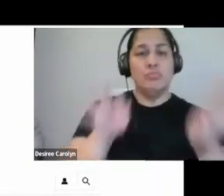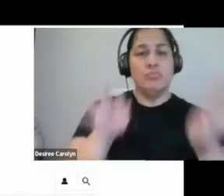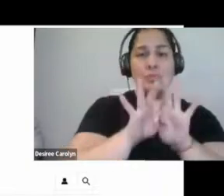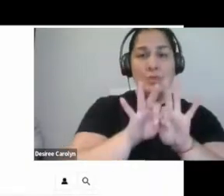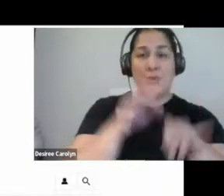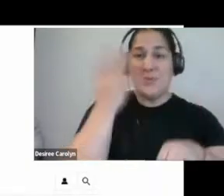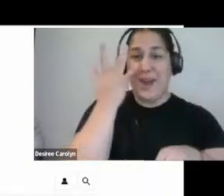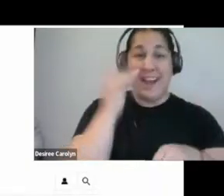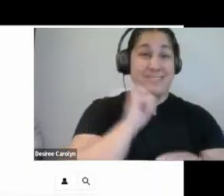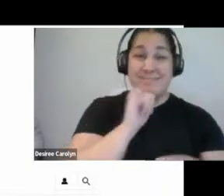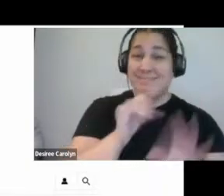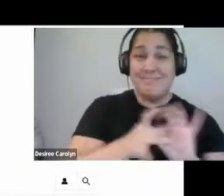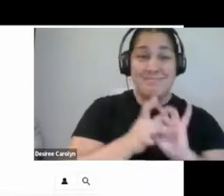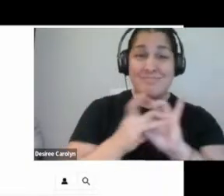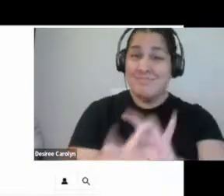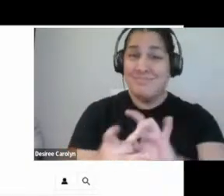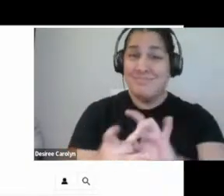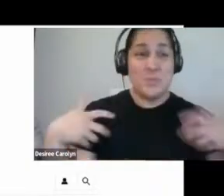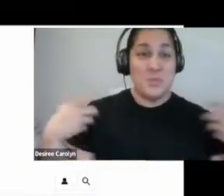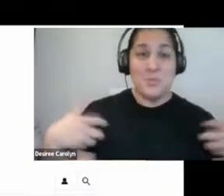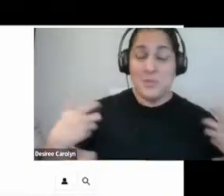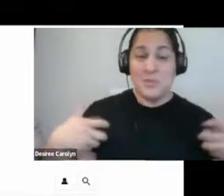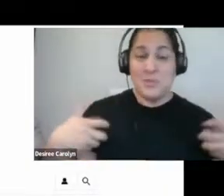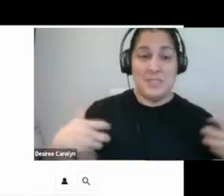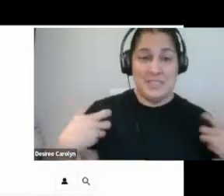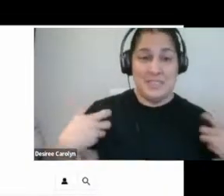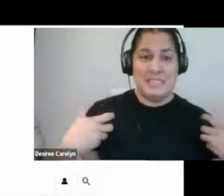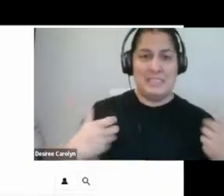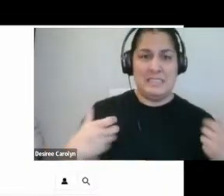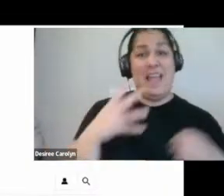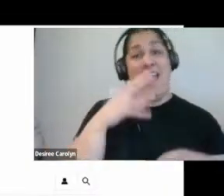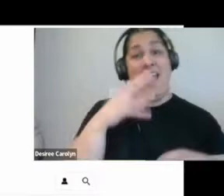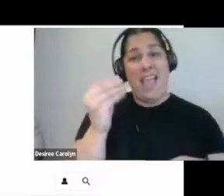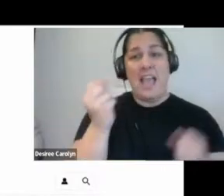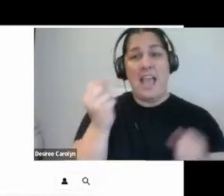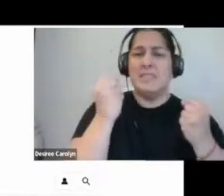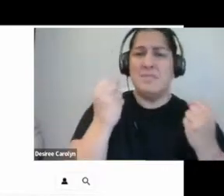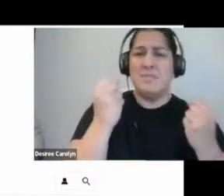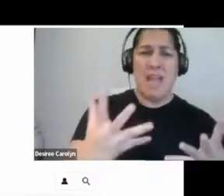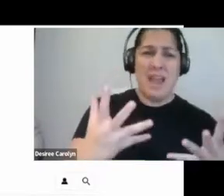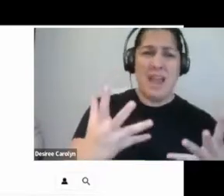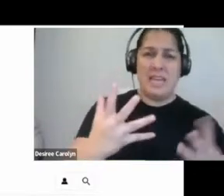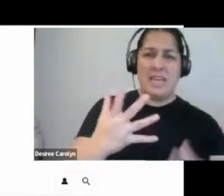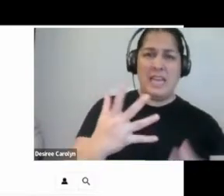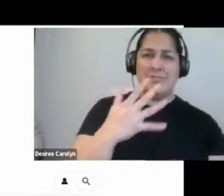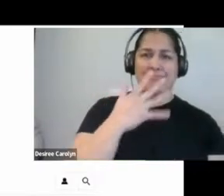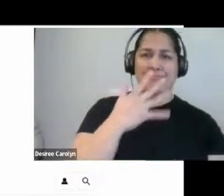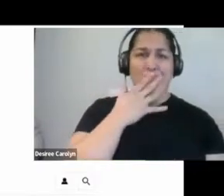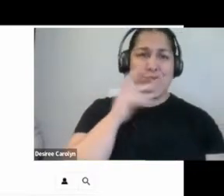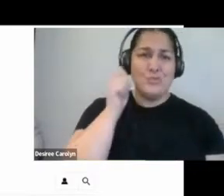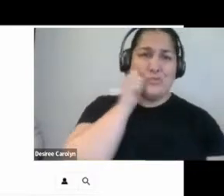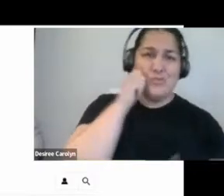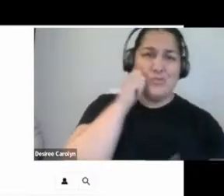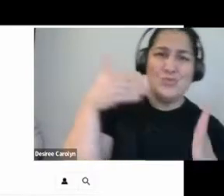monkeys. There are lots of racist tropes related to monkeys that I am sure you can imagine that are